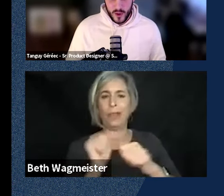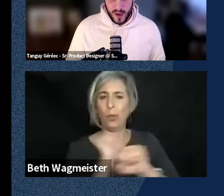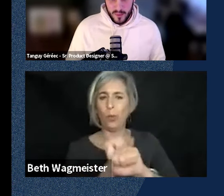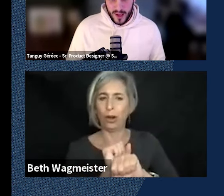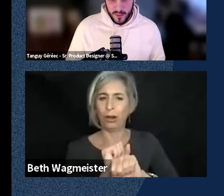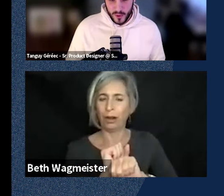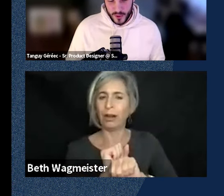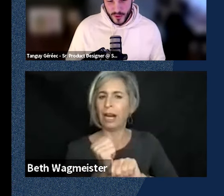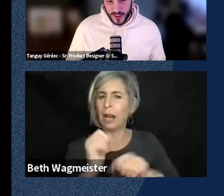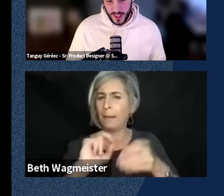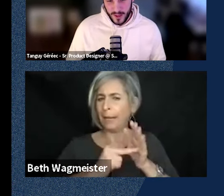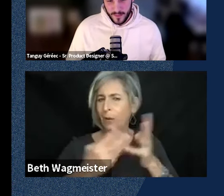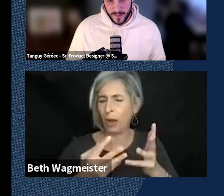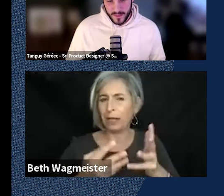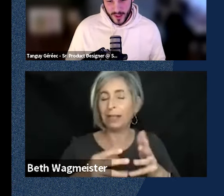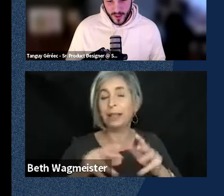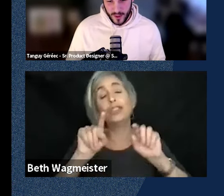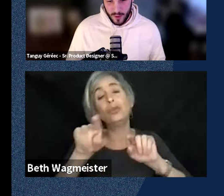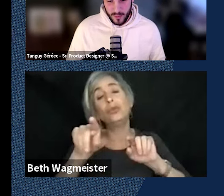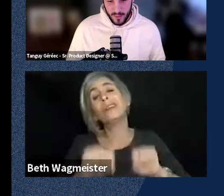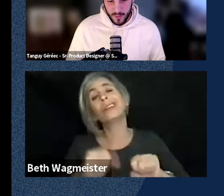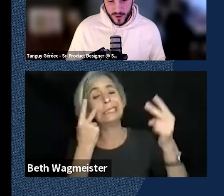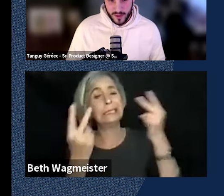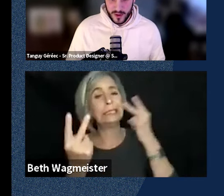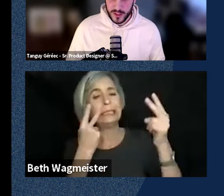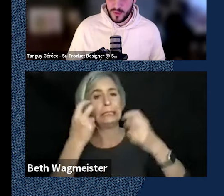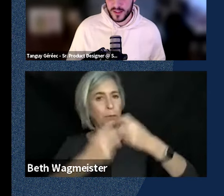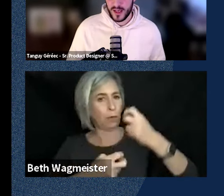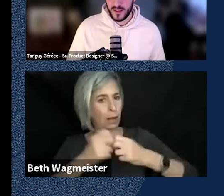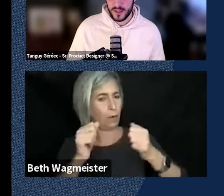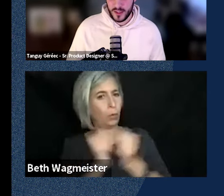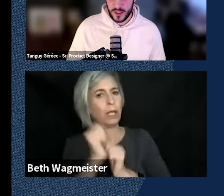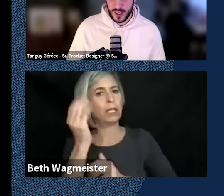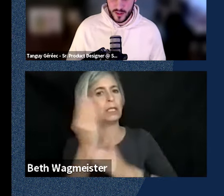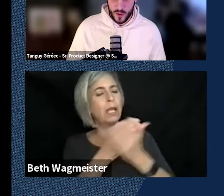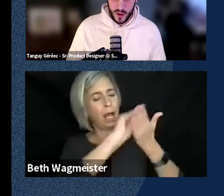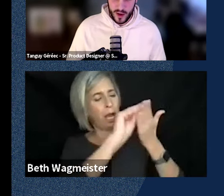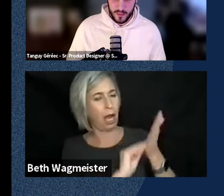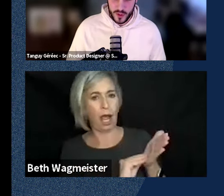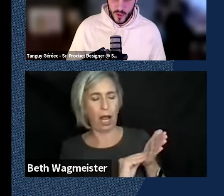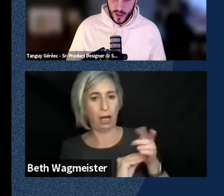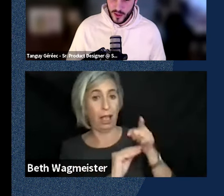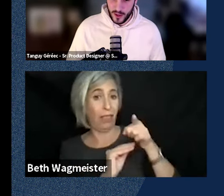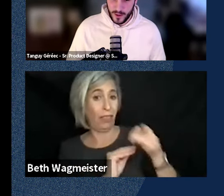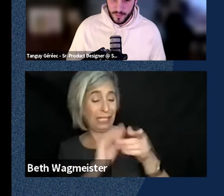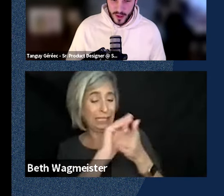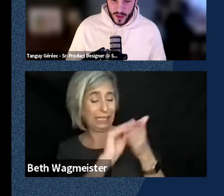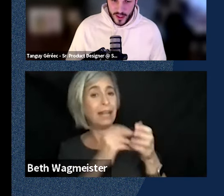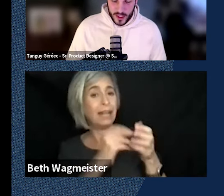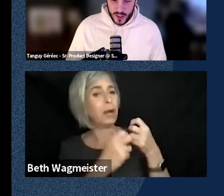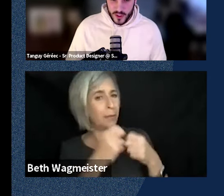might be able to see the problem with some designs such as the one that I'm showing here.